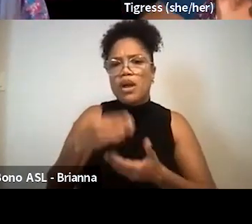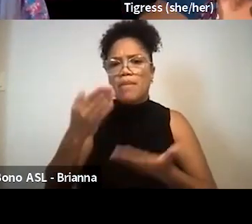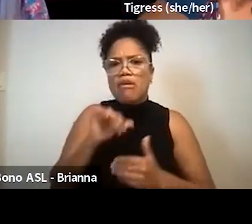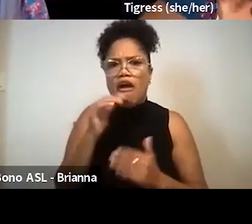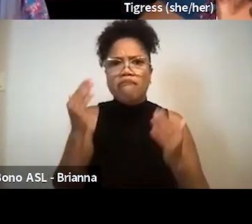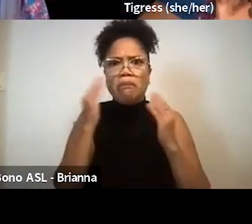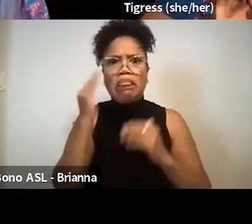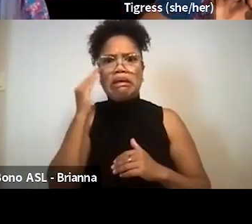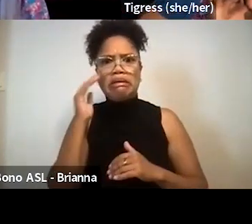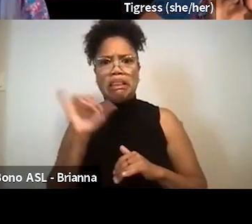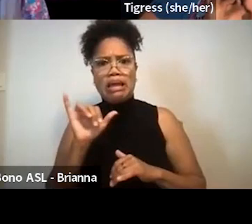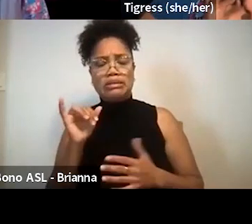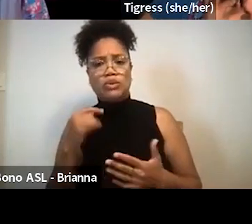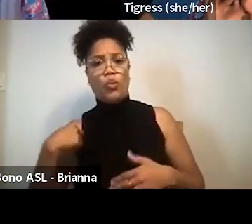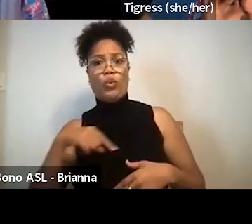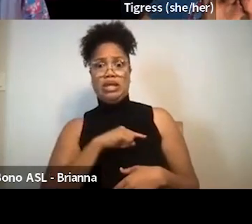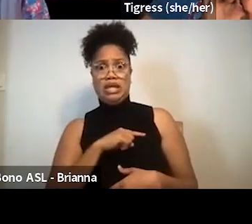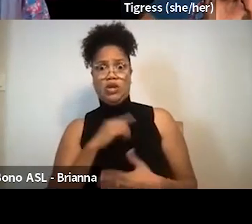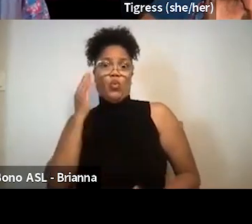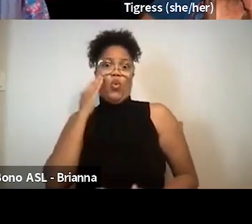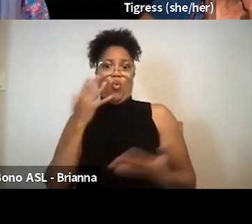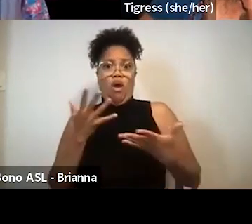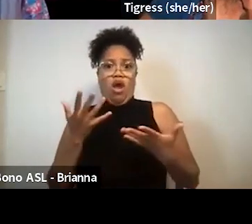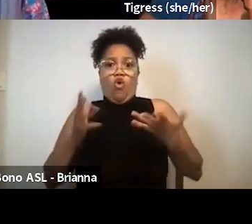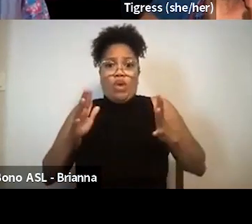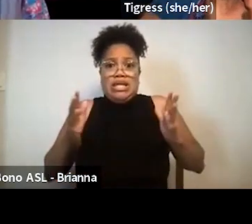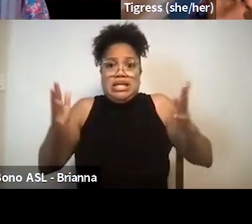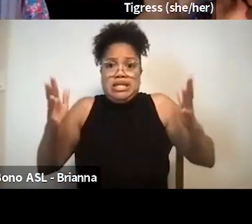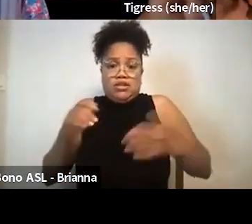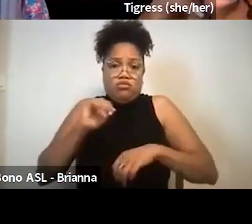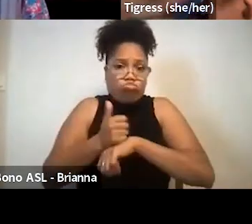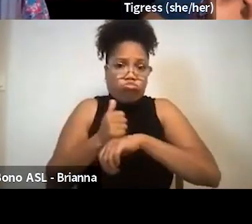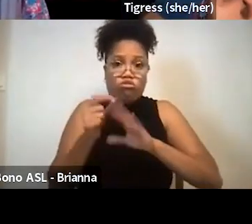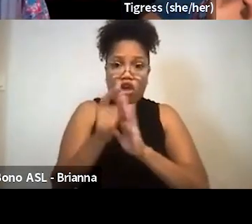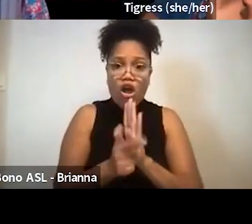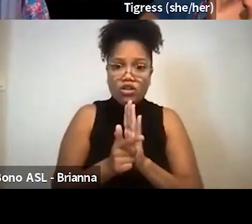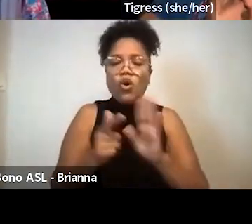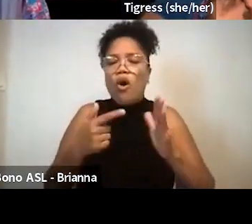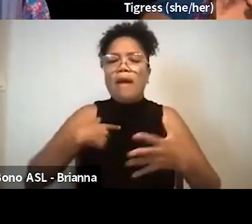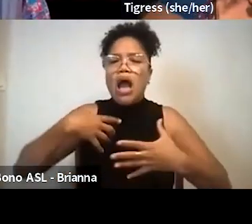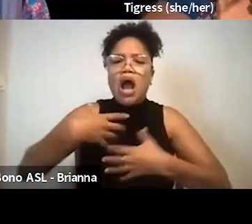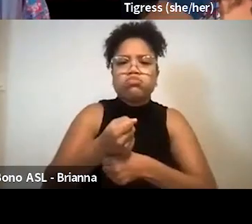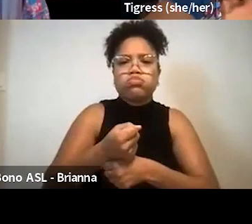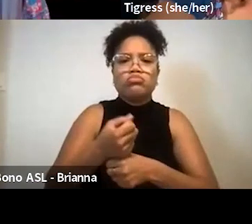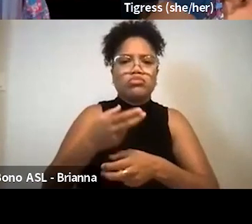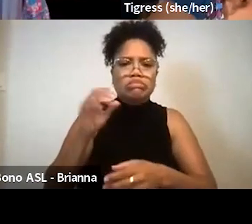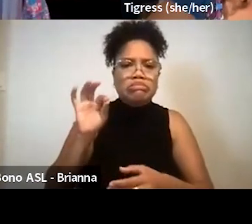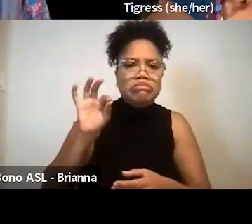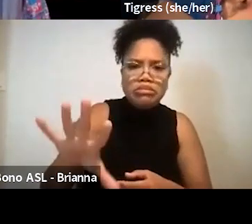with what legislation already exists or what laws already exist. So just a super, super quick recap for those of you who are newer to this issue.